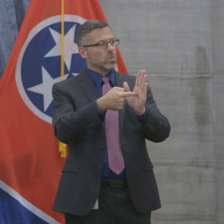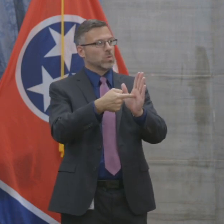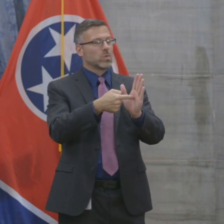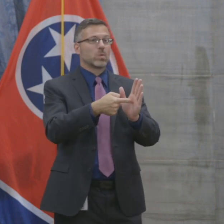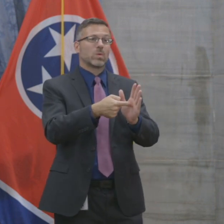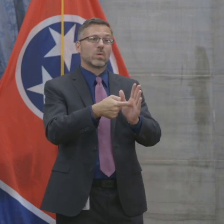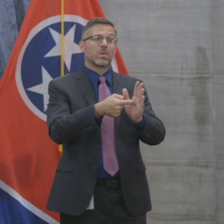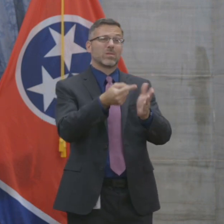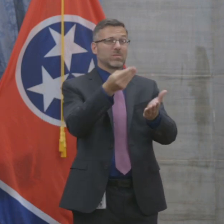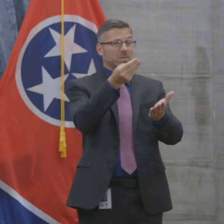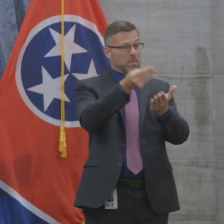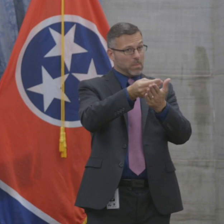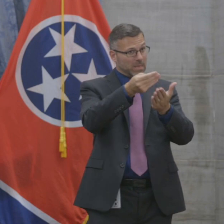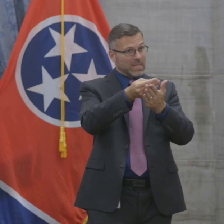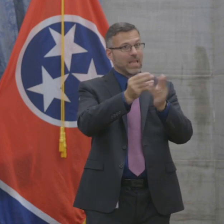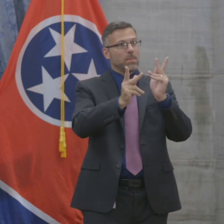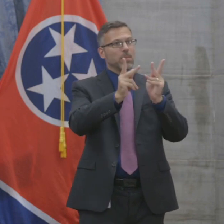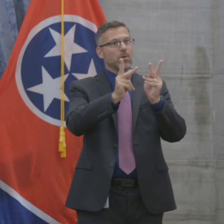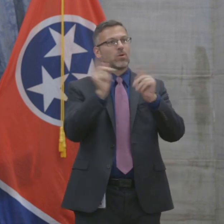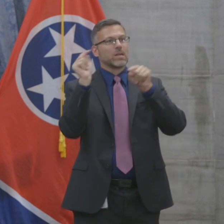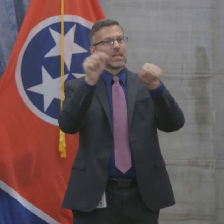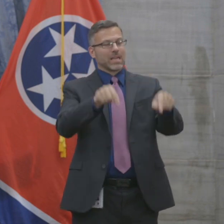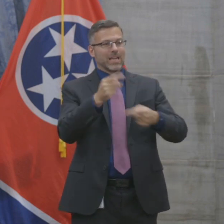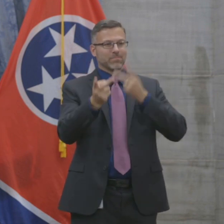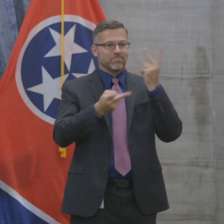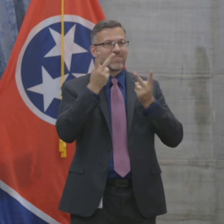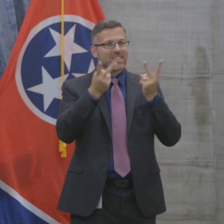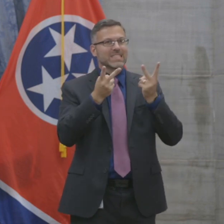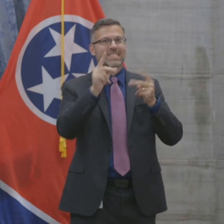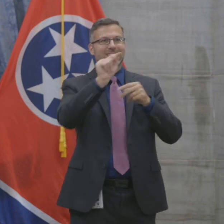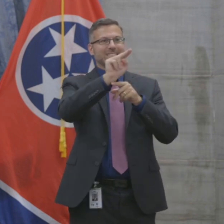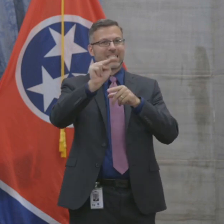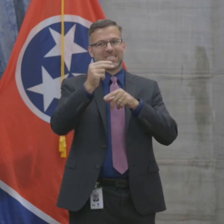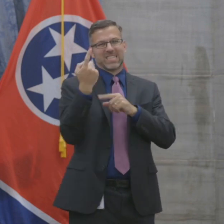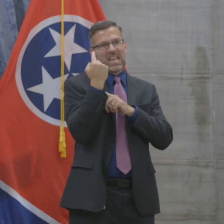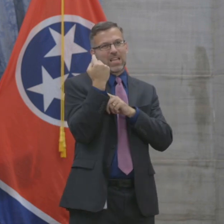Almost 200,000 people are employed in the tourism industry